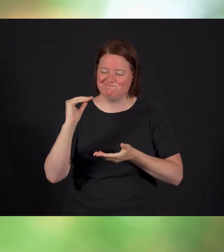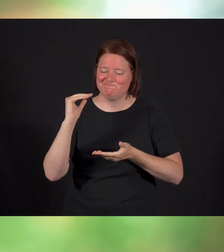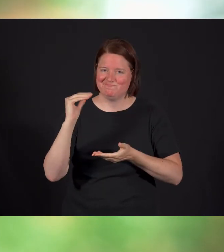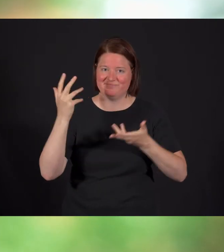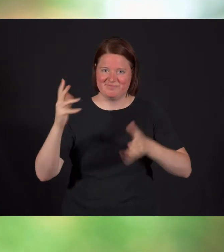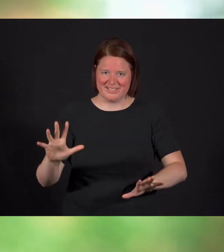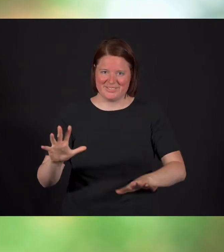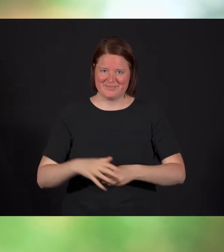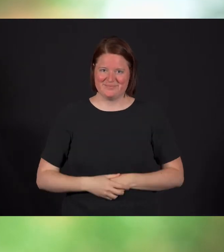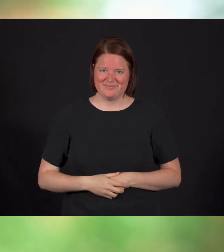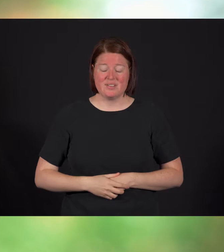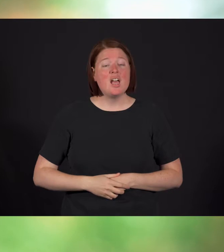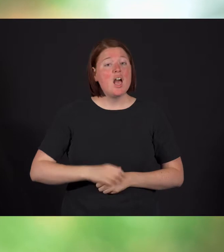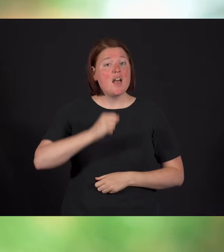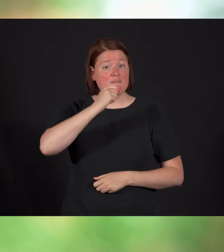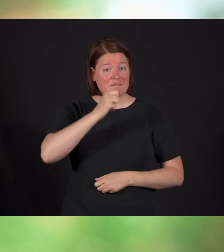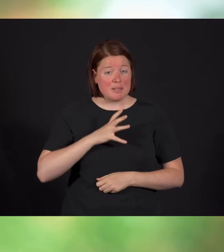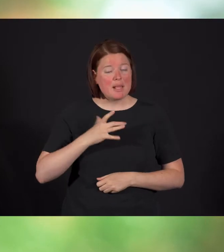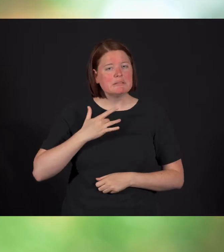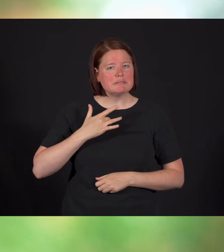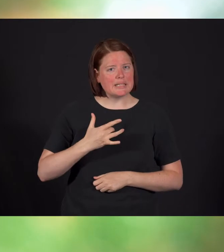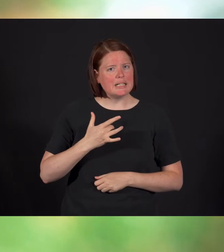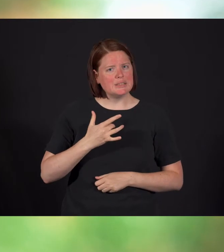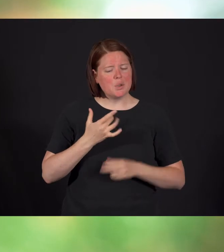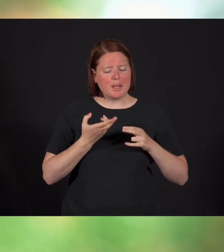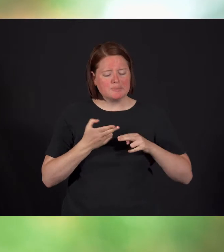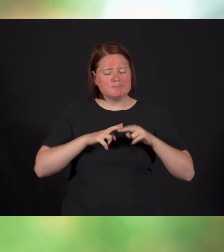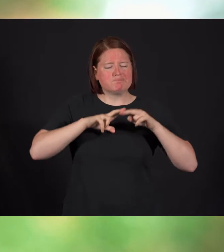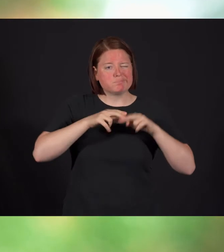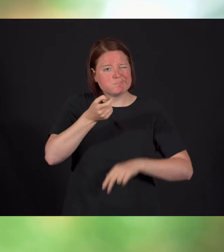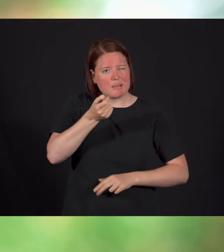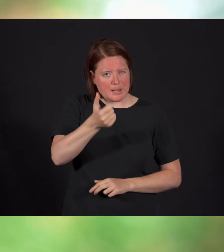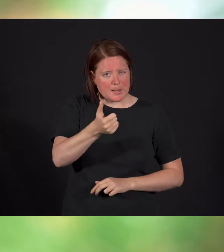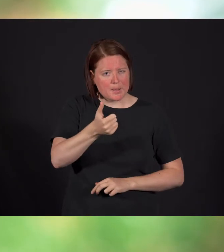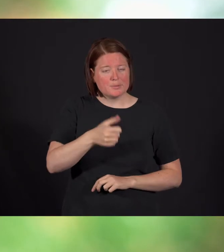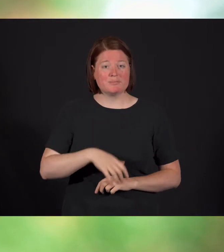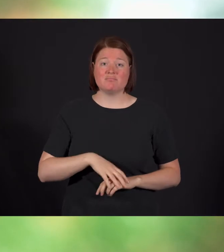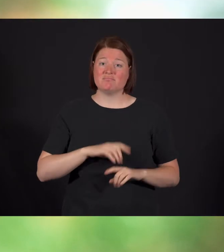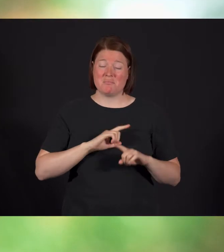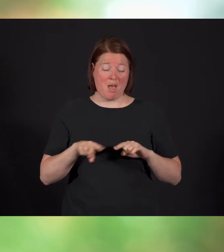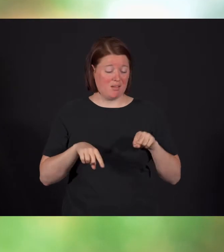Females are a little bit bigger, mostly in weight than height or width, and so for him, he's not gonna get much bigger than this